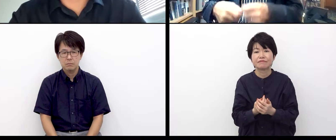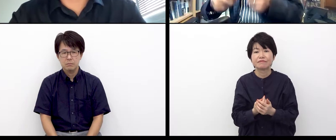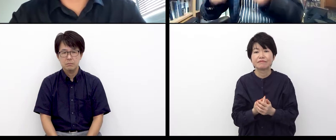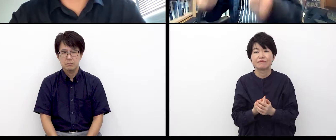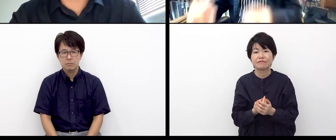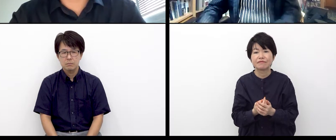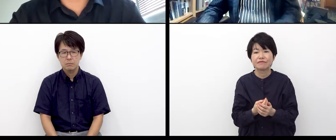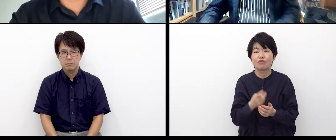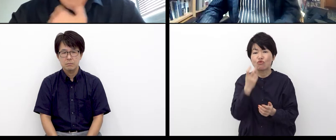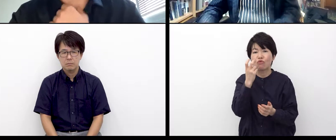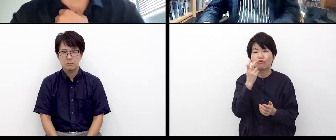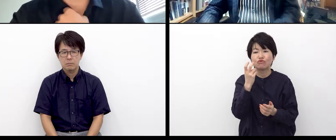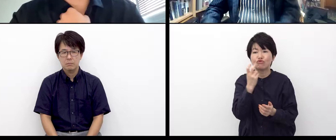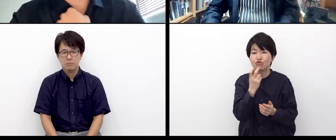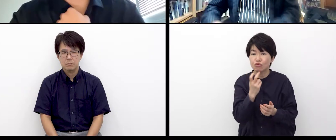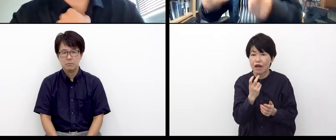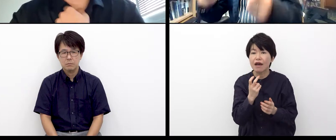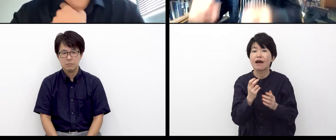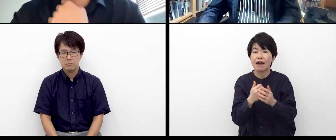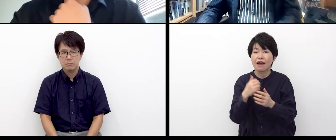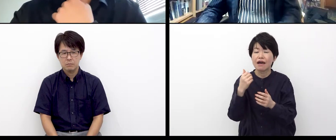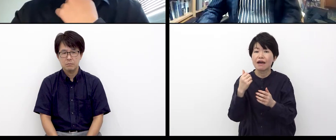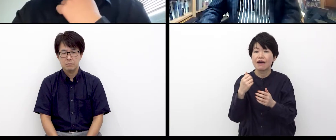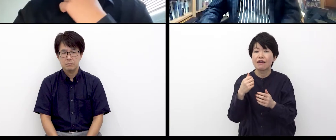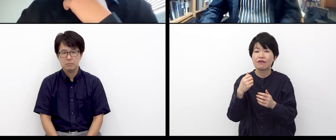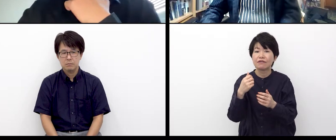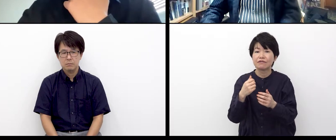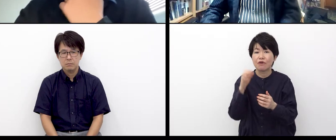and he ask you to fill in the question form paper and leave it,